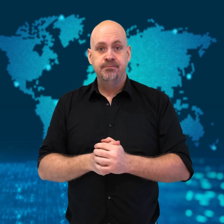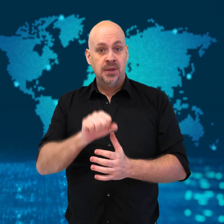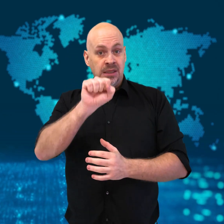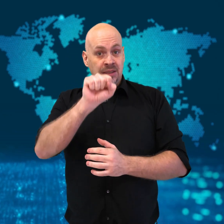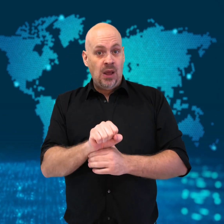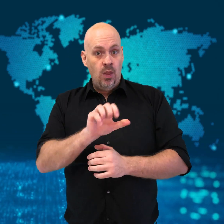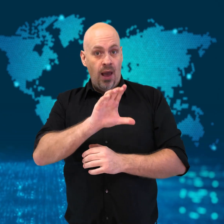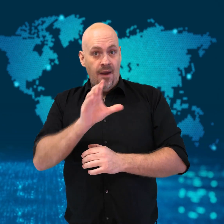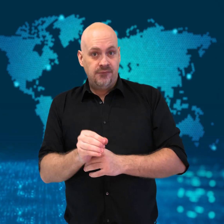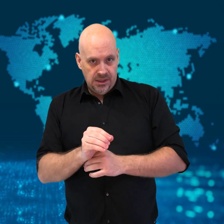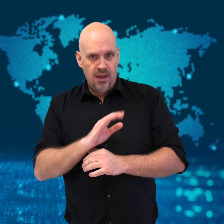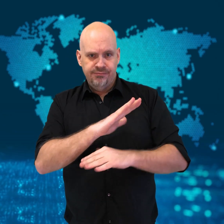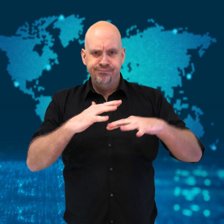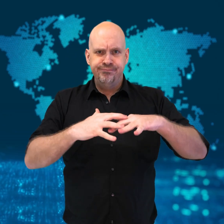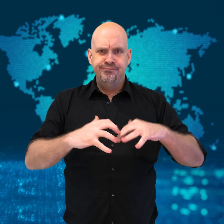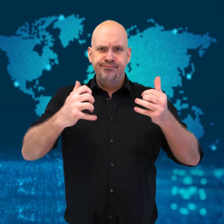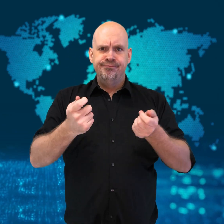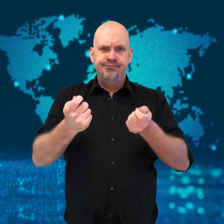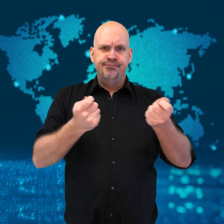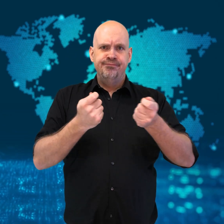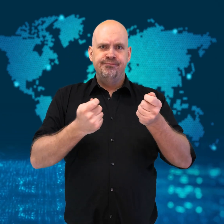specific variant.